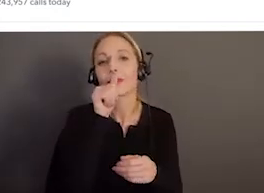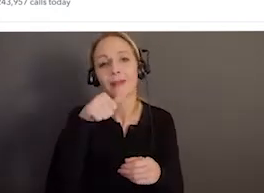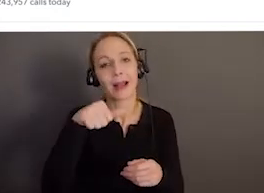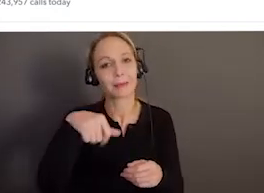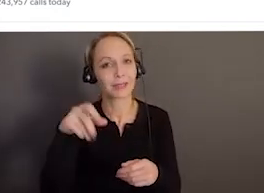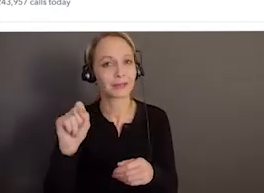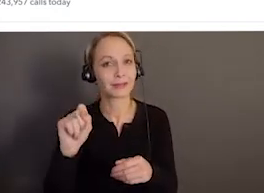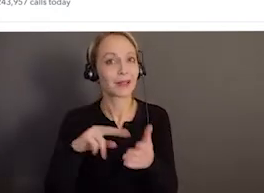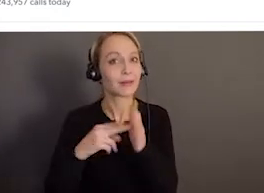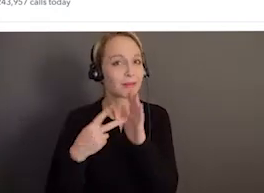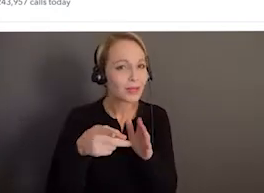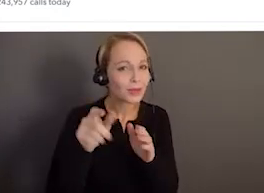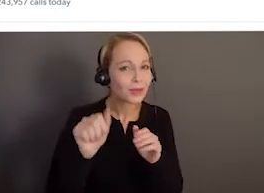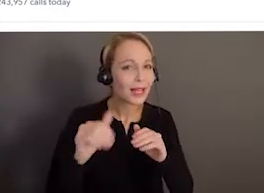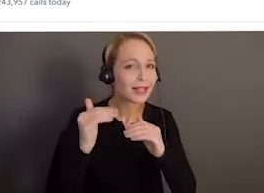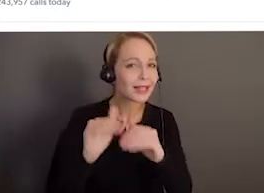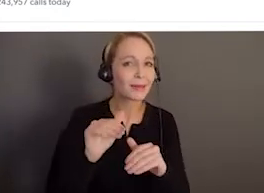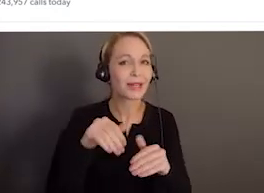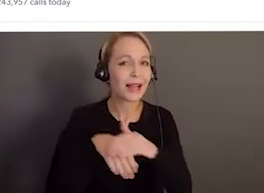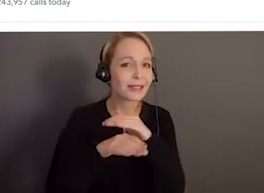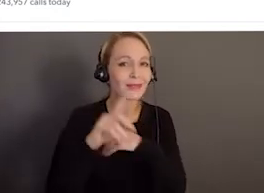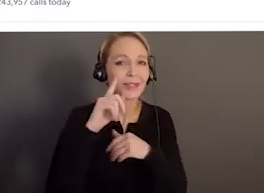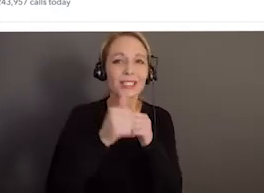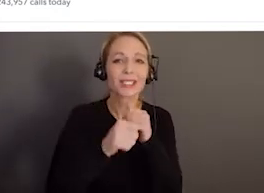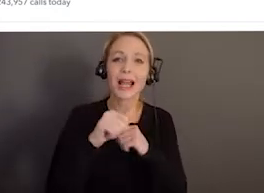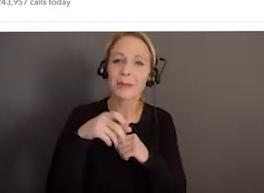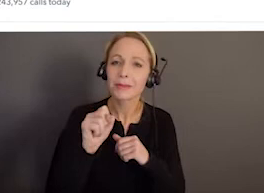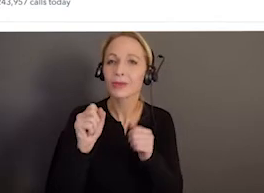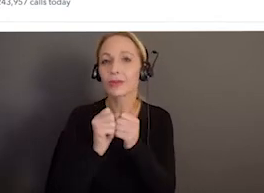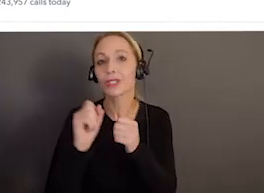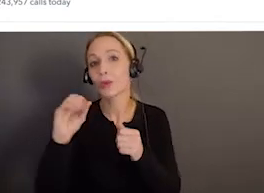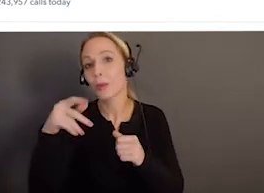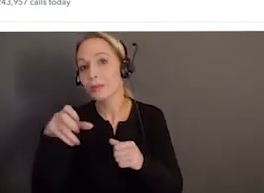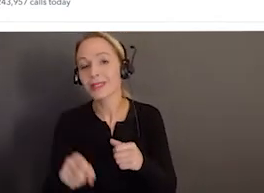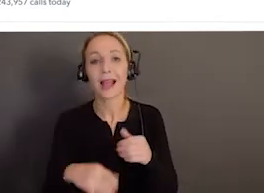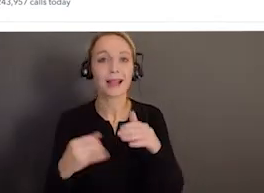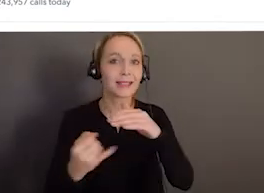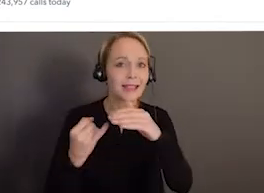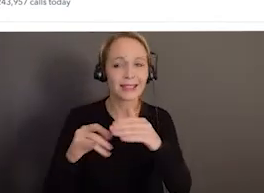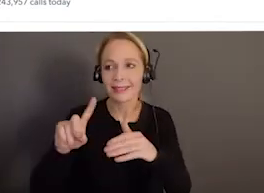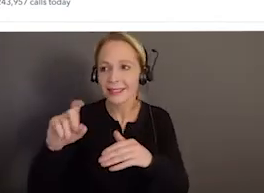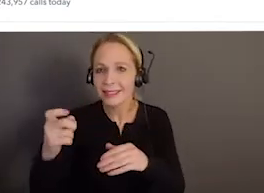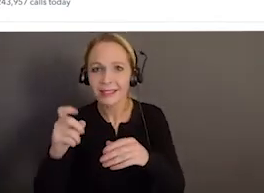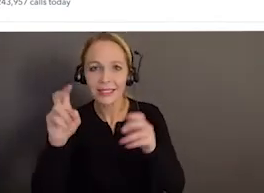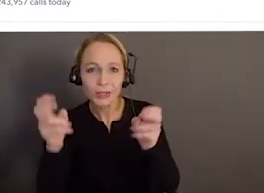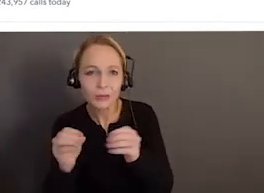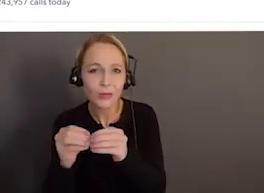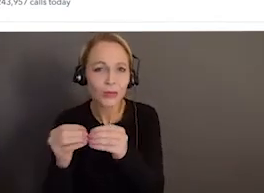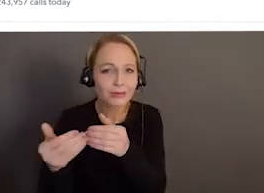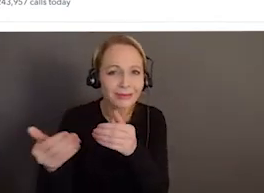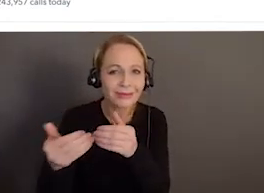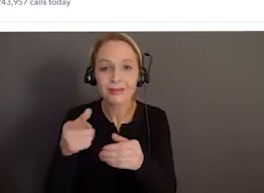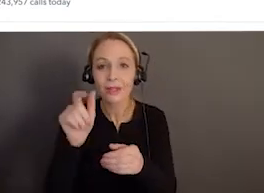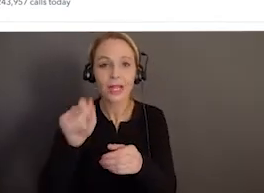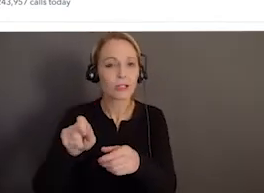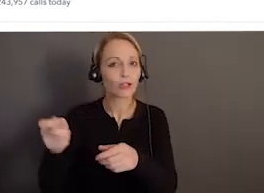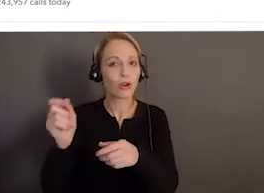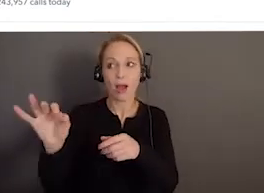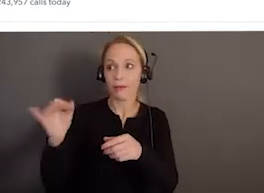AND NOW YOU CAN ISOLATE APPS FOR SCOPES AND TURN OFF